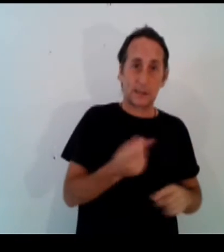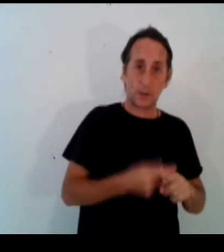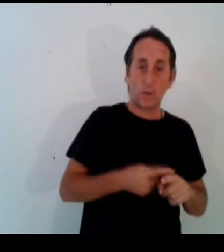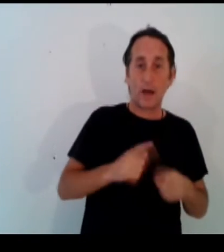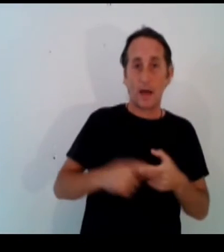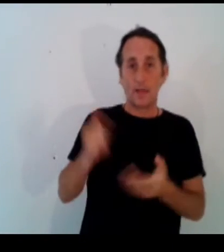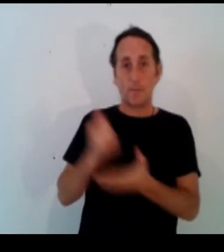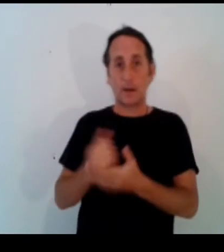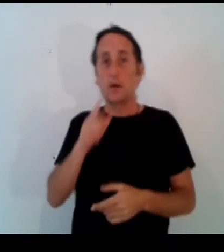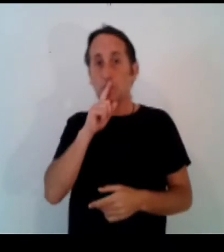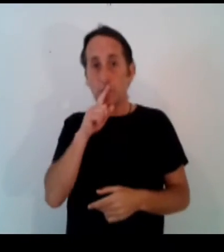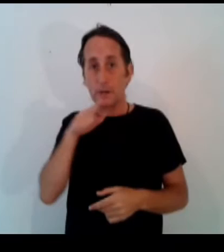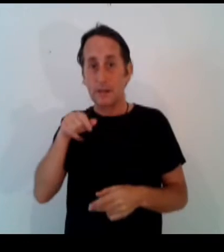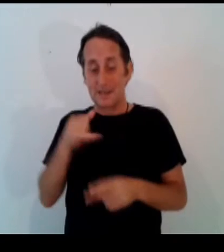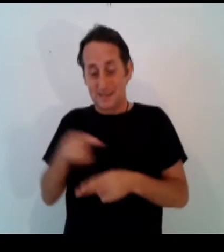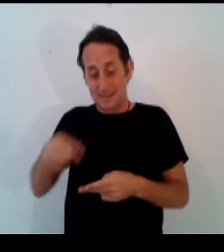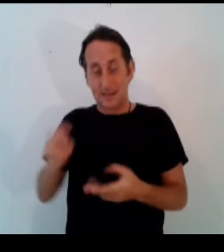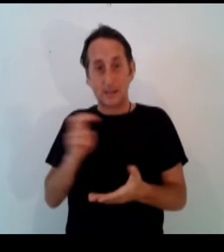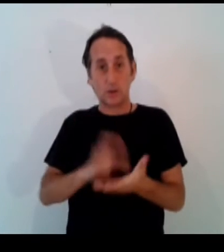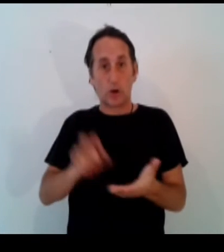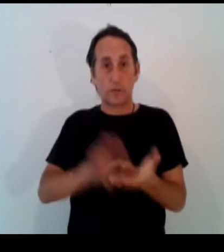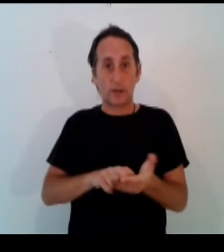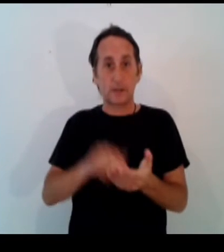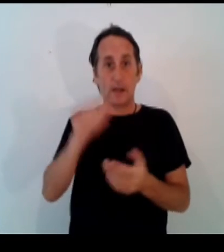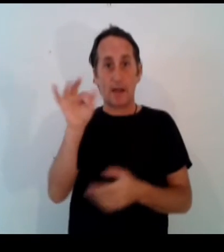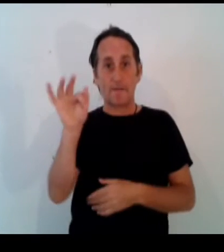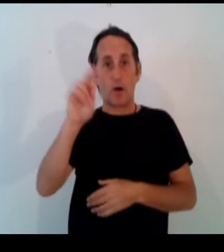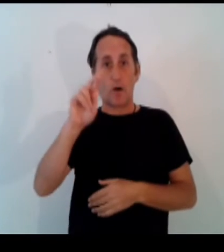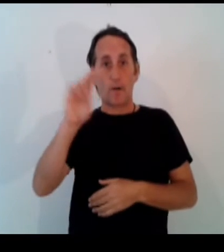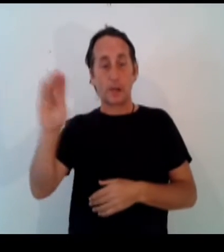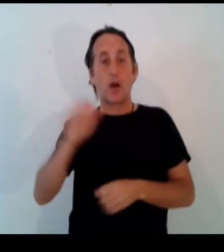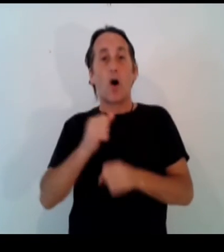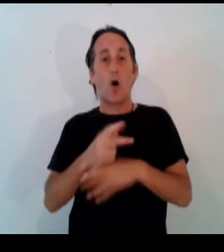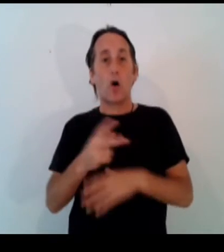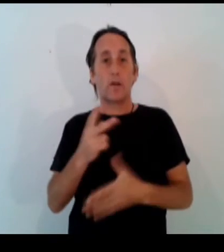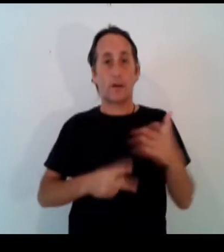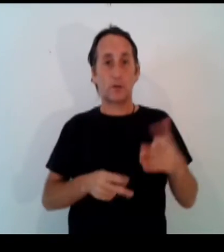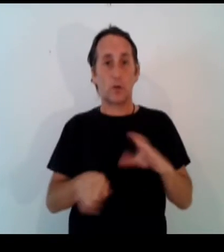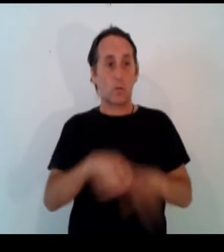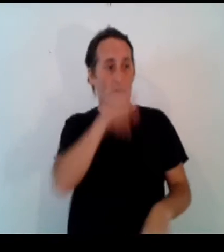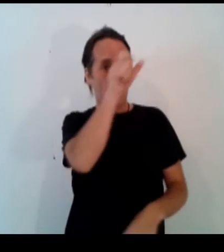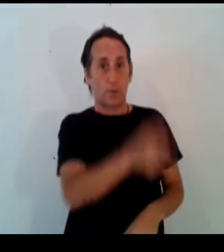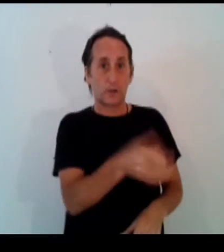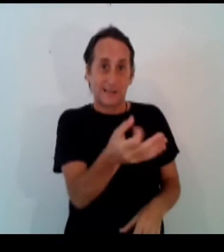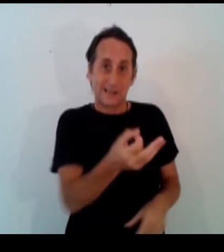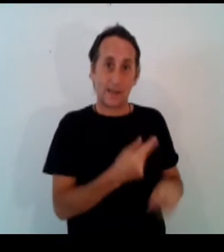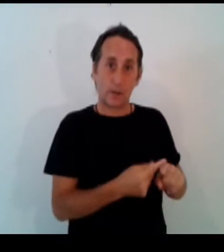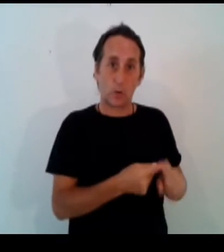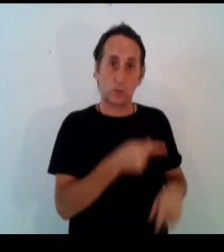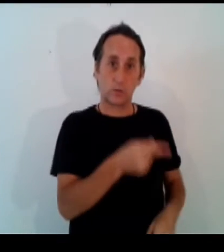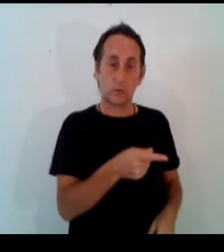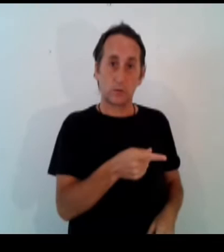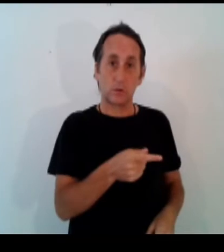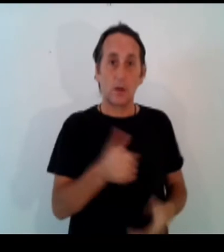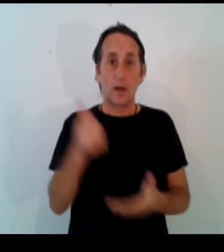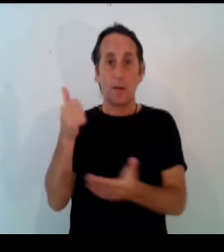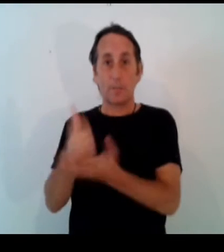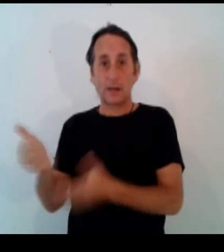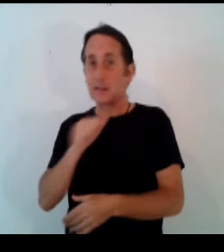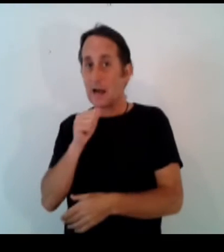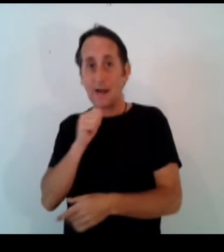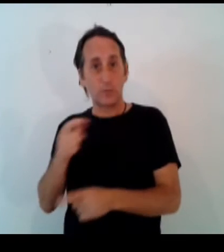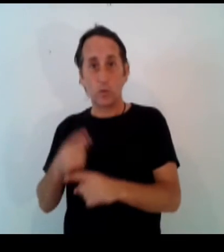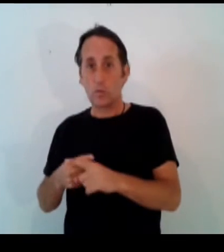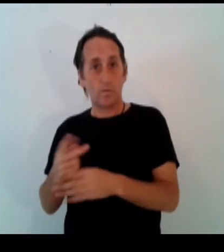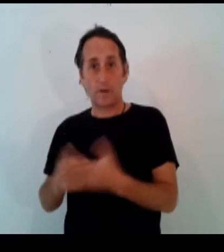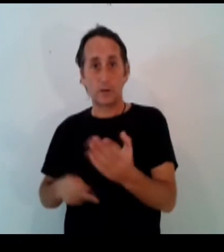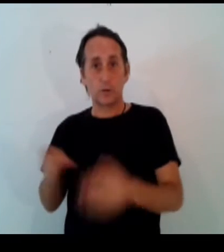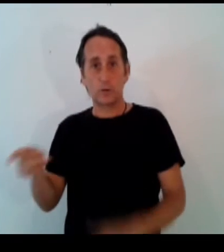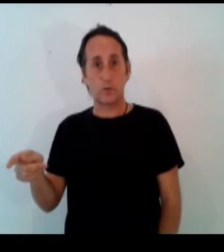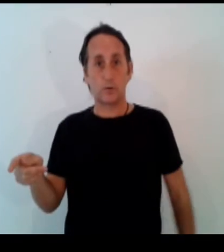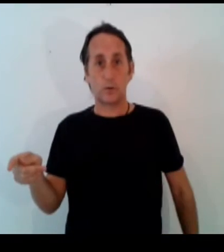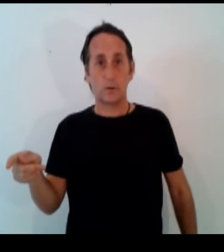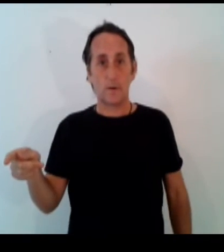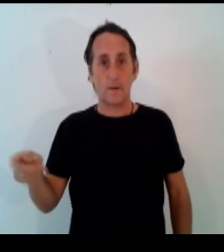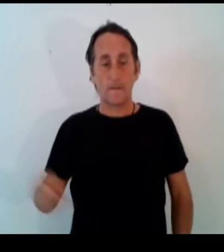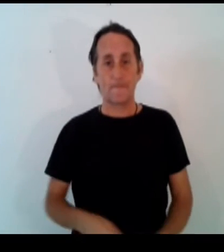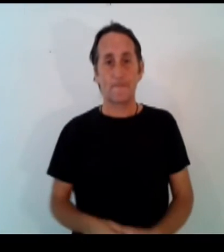But in these fractional reserve contracts all the value comes from the person getting the loan, there's no value from the banks